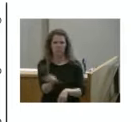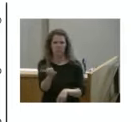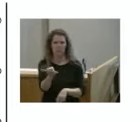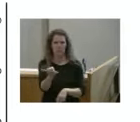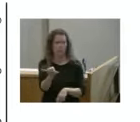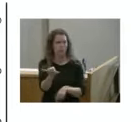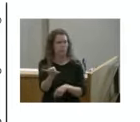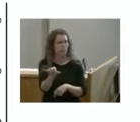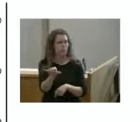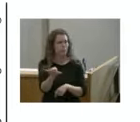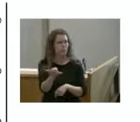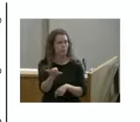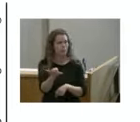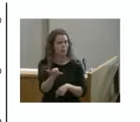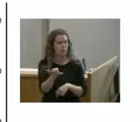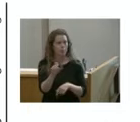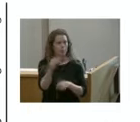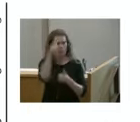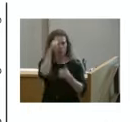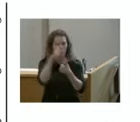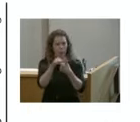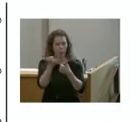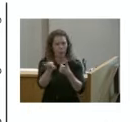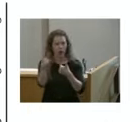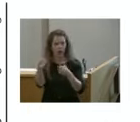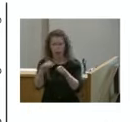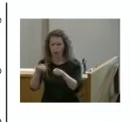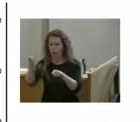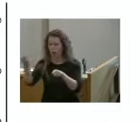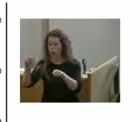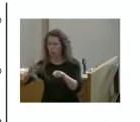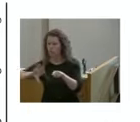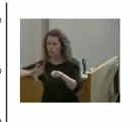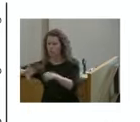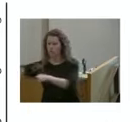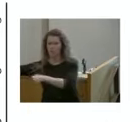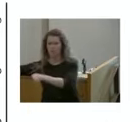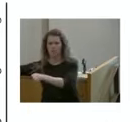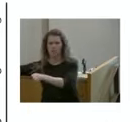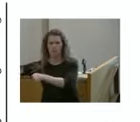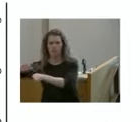that the other curves were way over here. So, we see the curve here with fewer